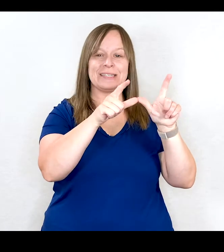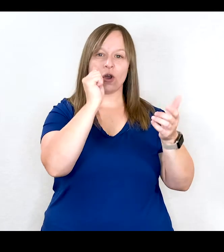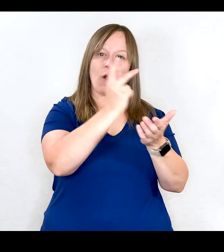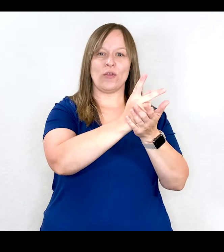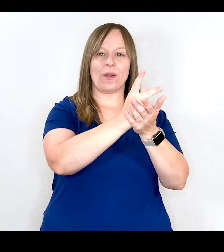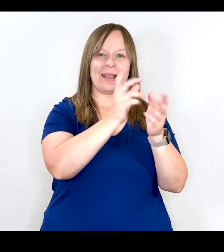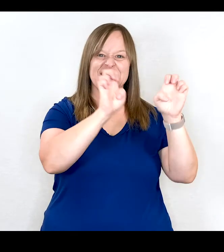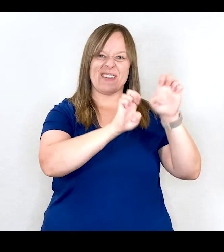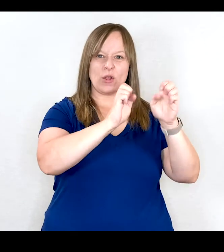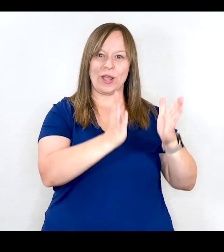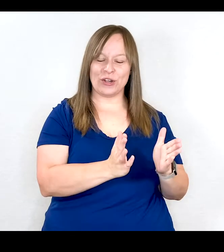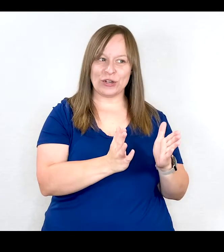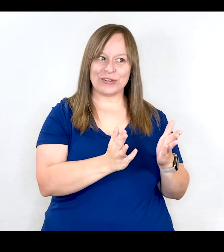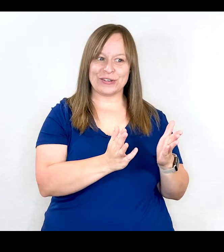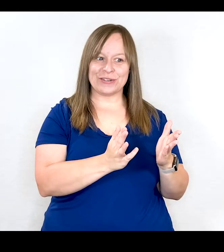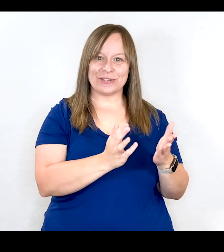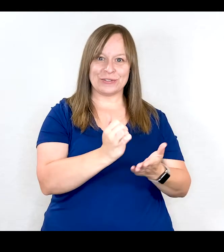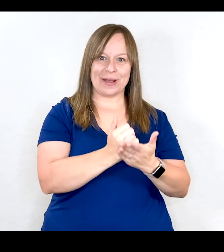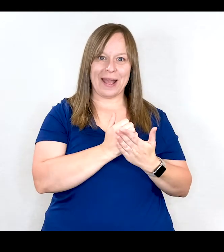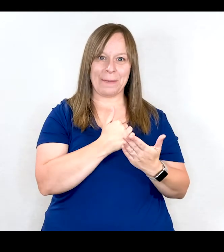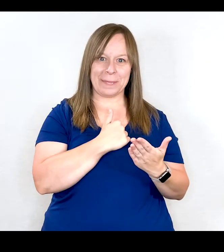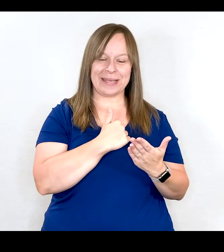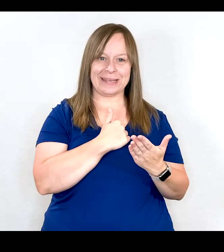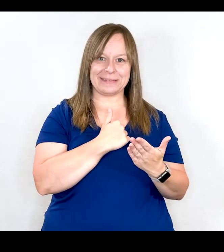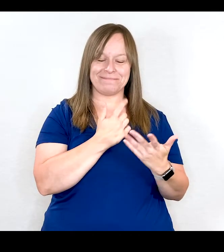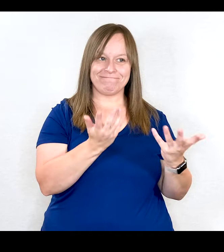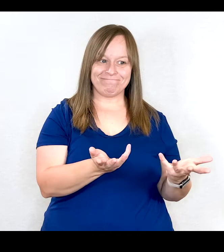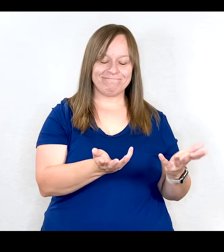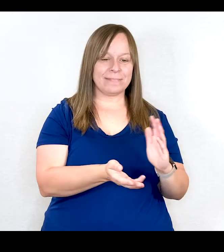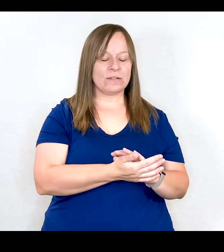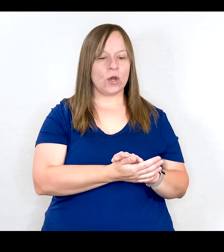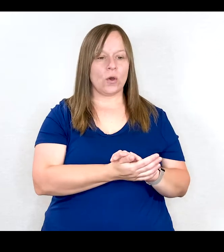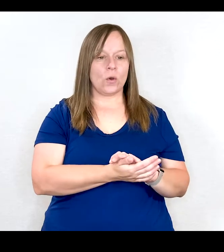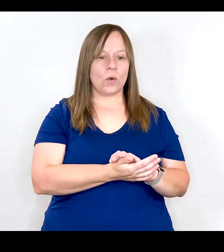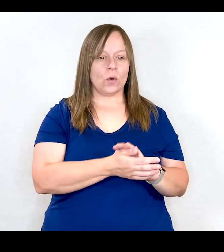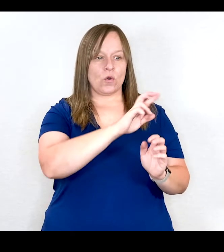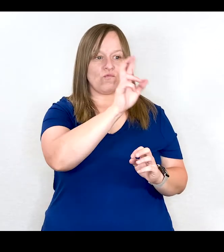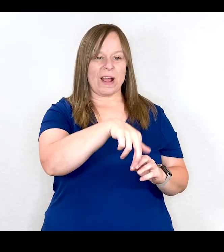and authorized evaluators to assist with evaluating.